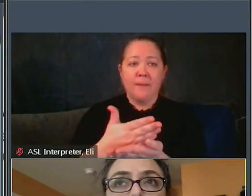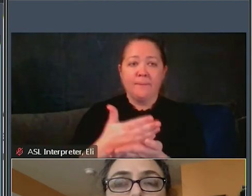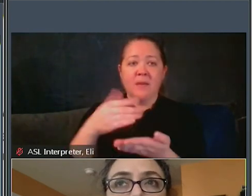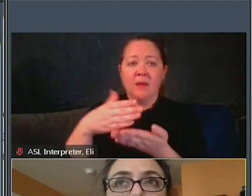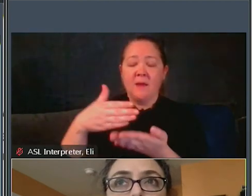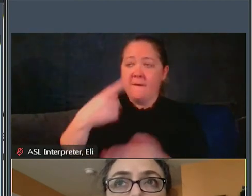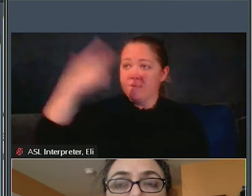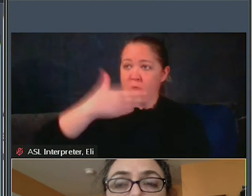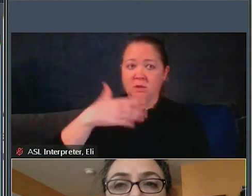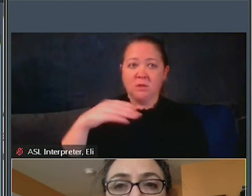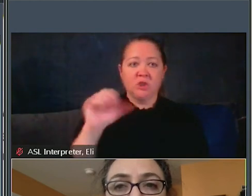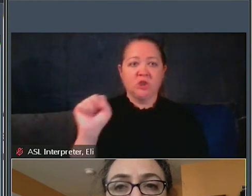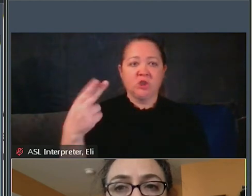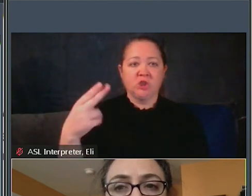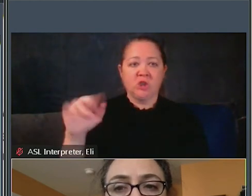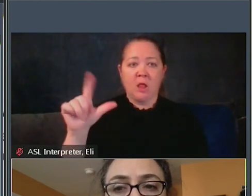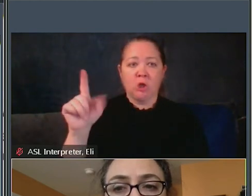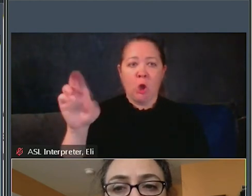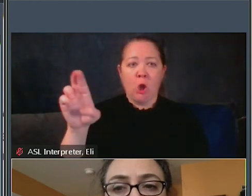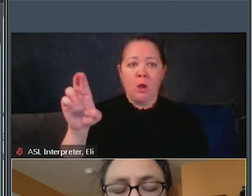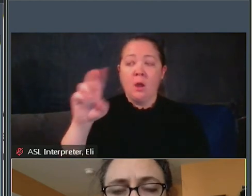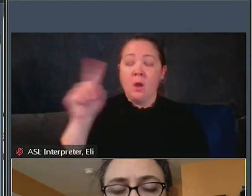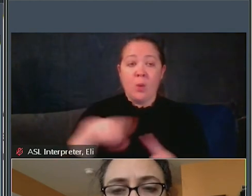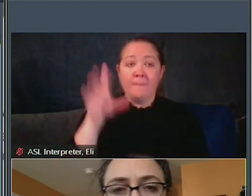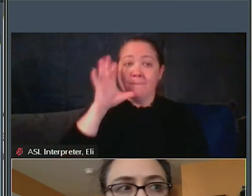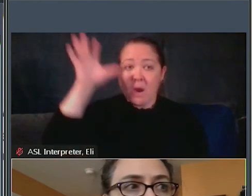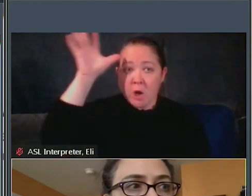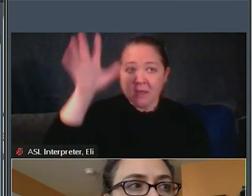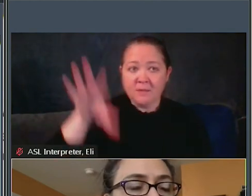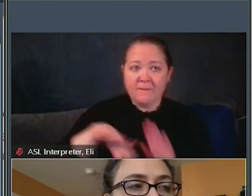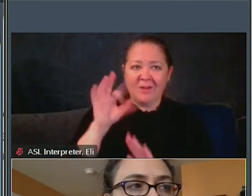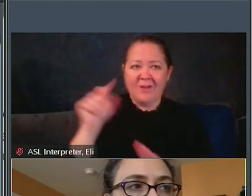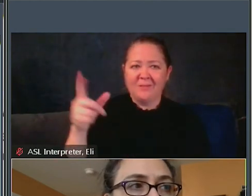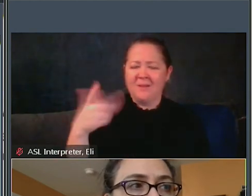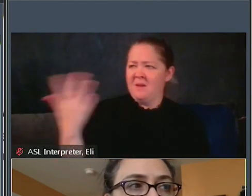when the parents found out that it was a homeless shelter, they immediately called the school to change those plans.